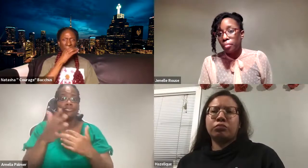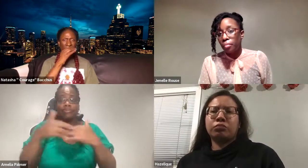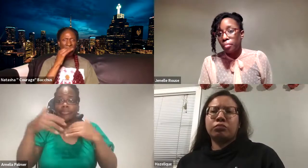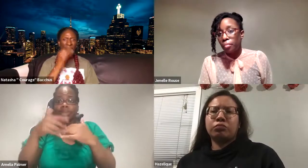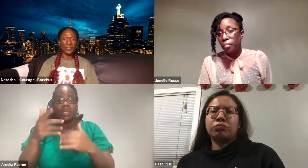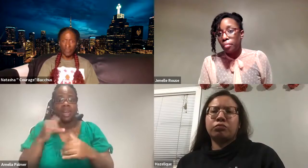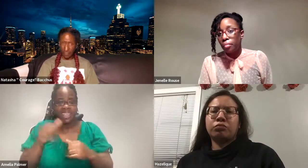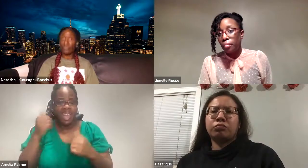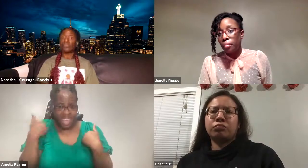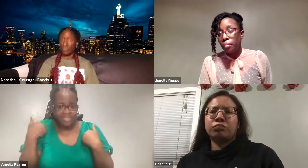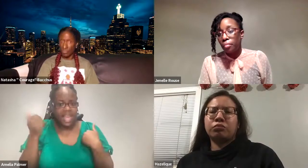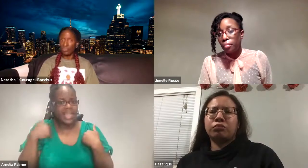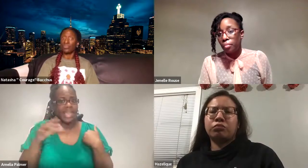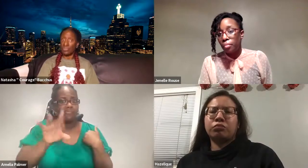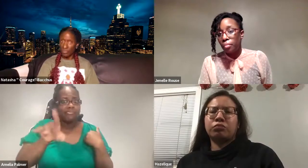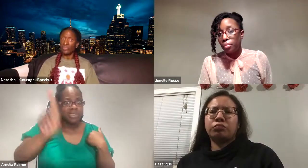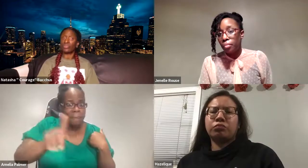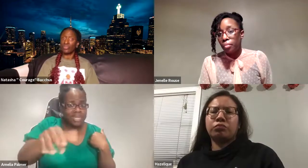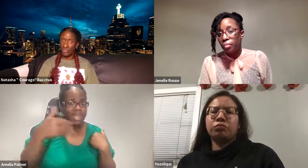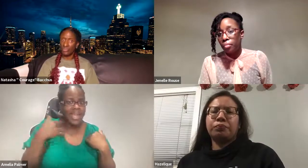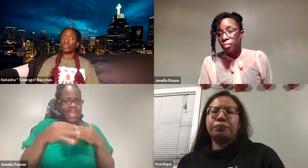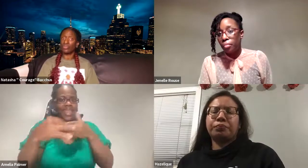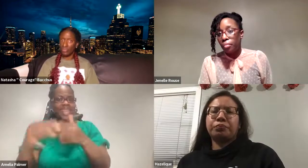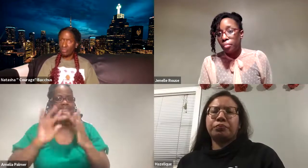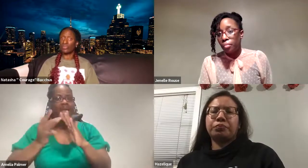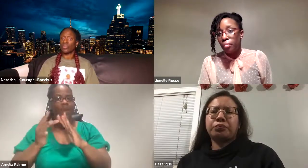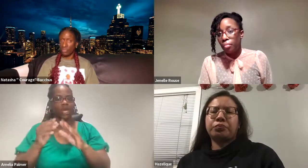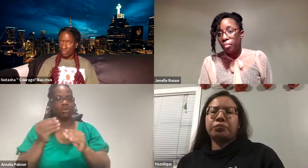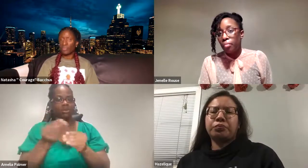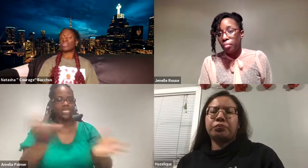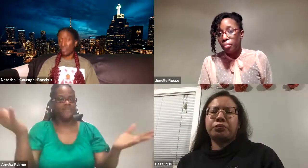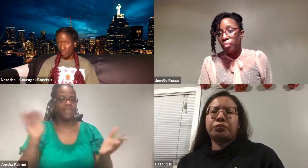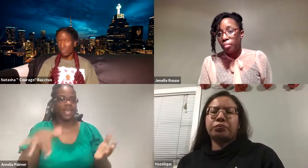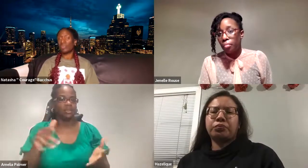representation matters and if you see someone who represents you, who is educated and so on,